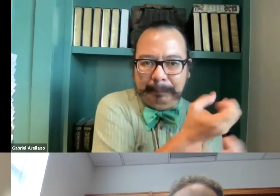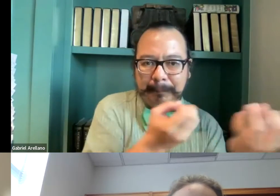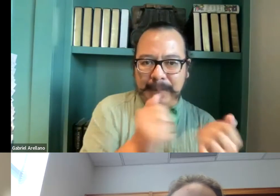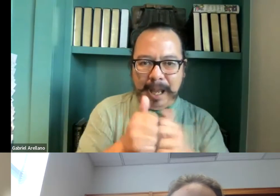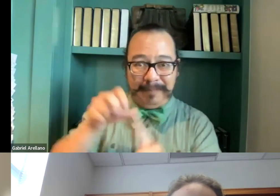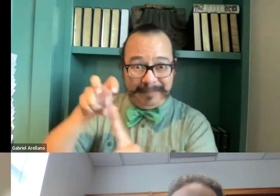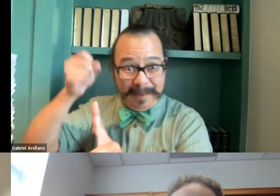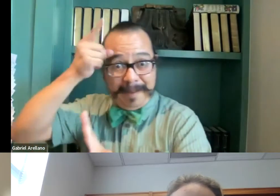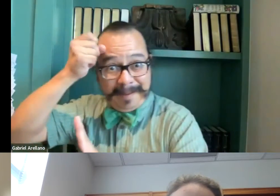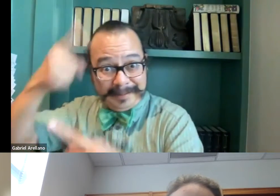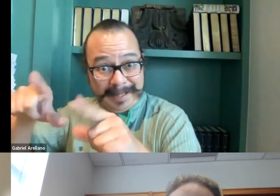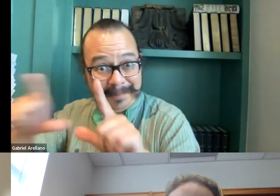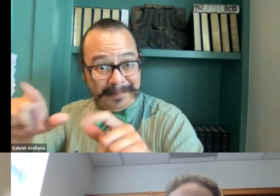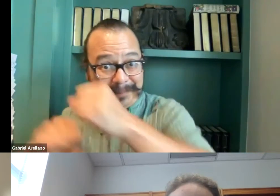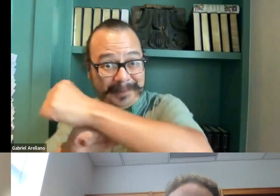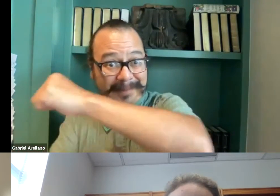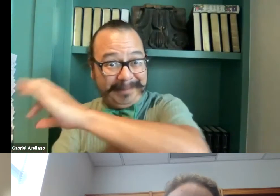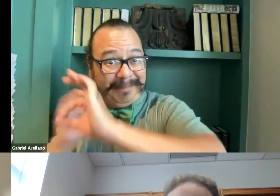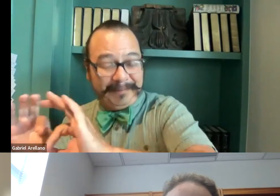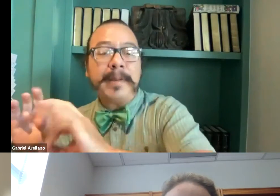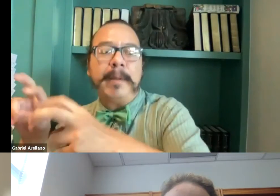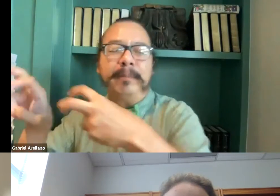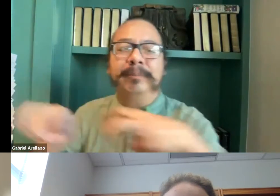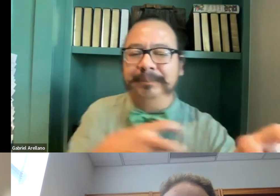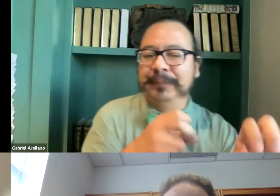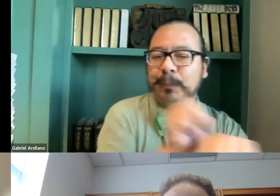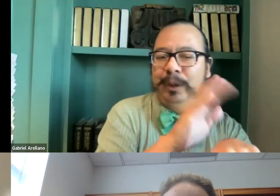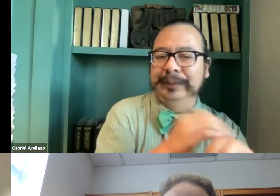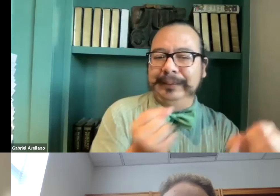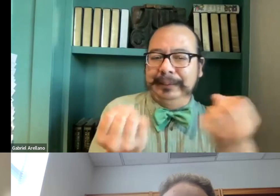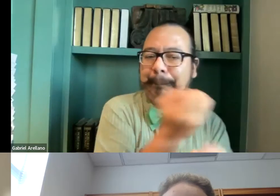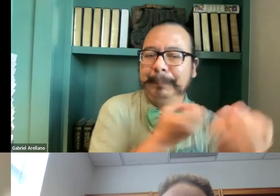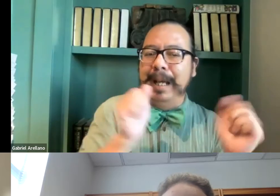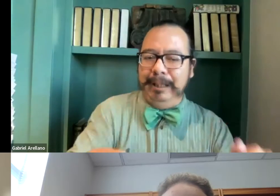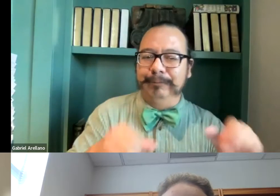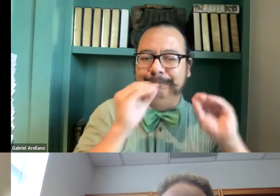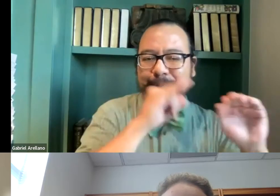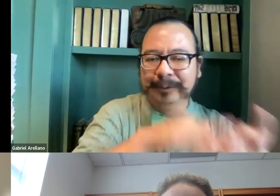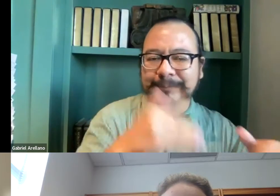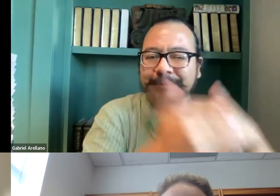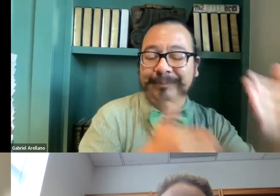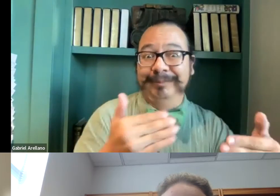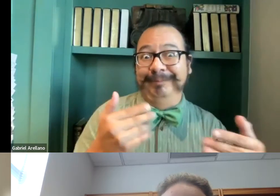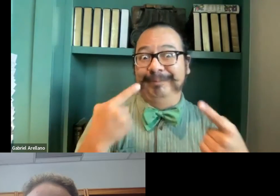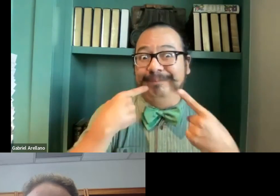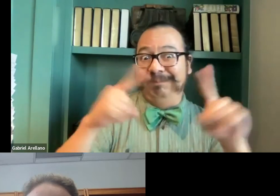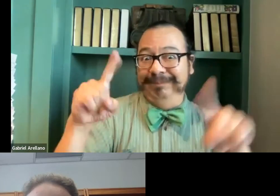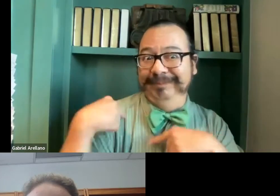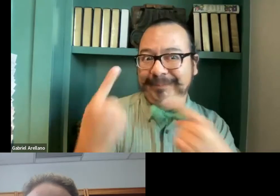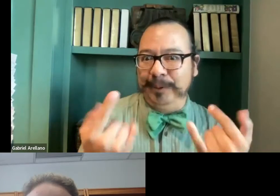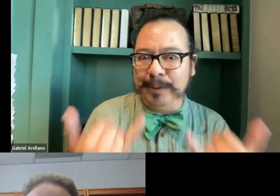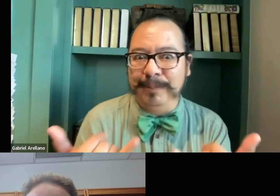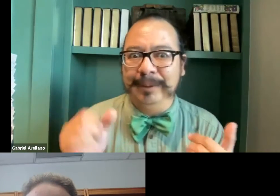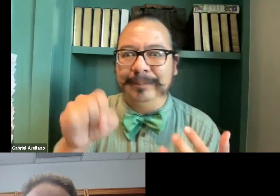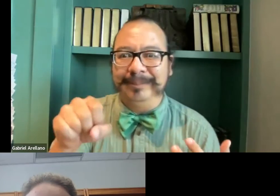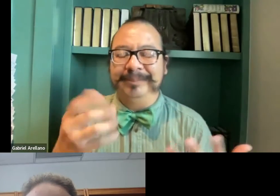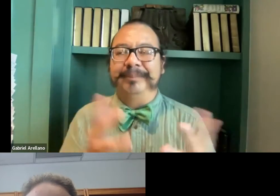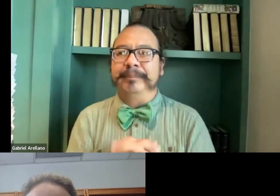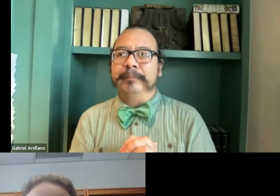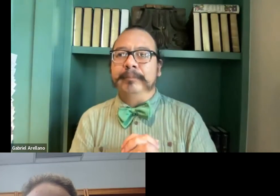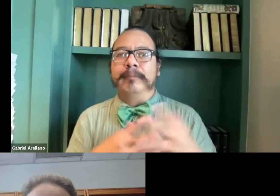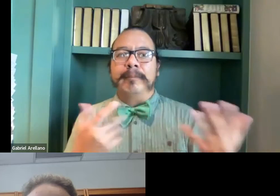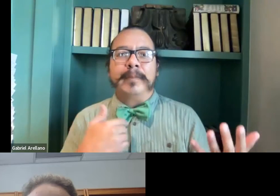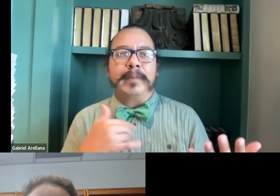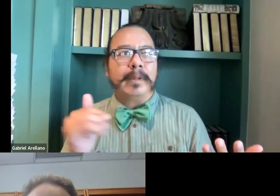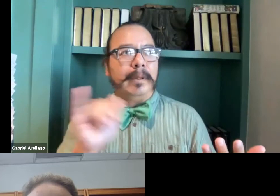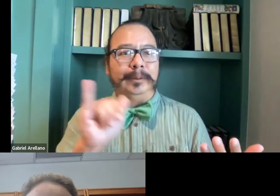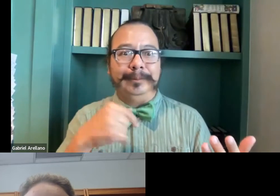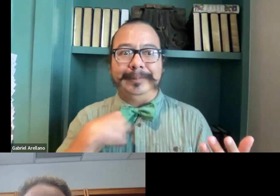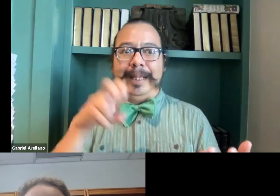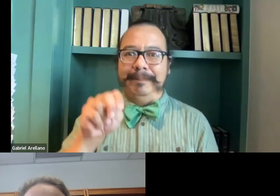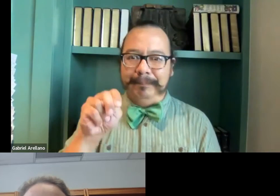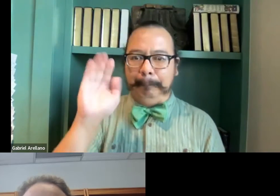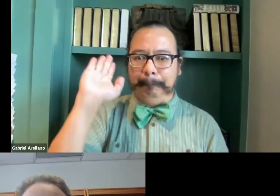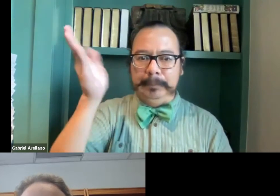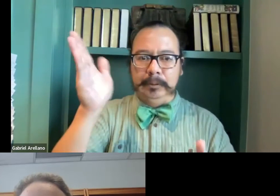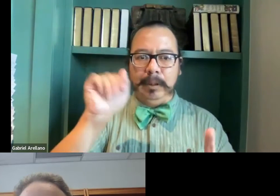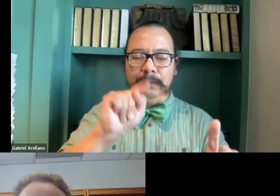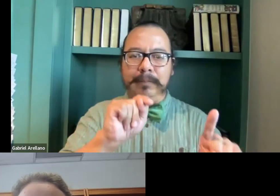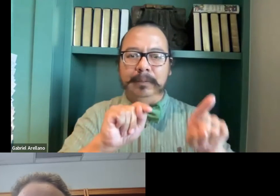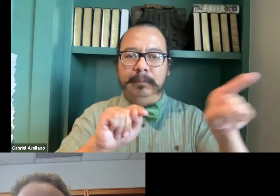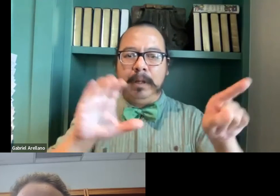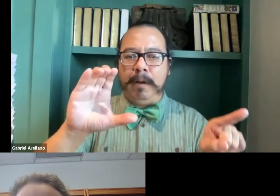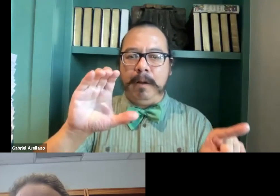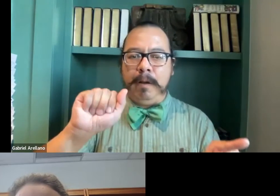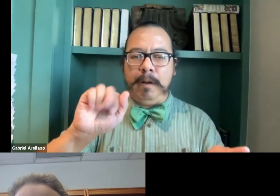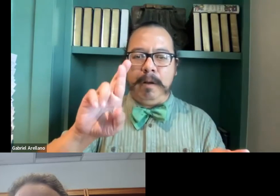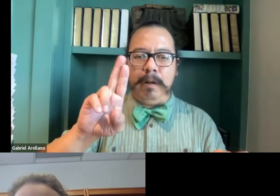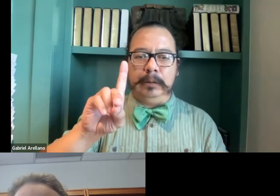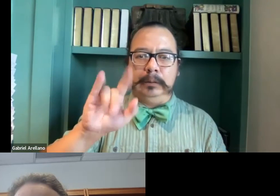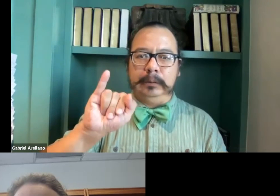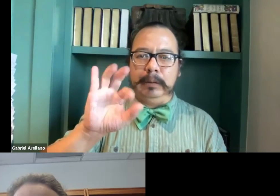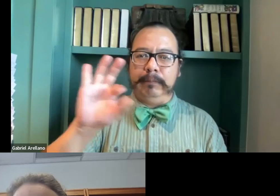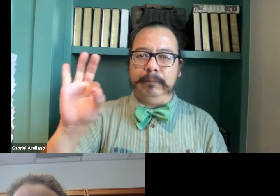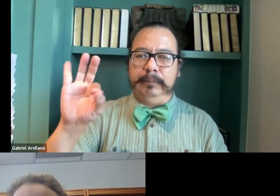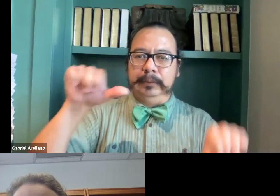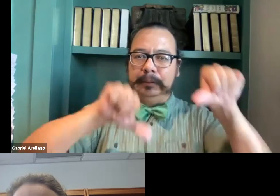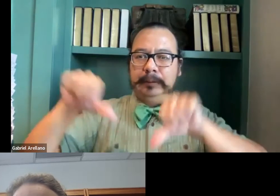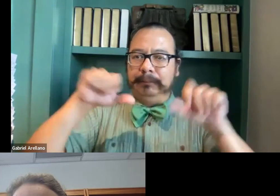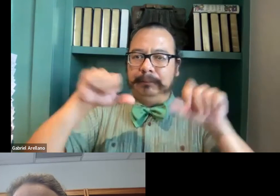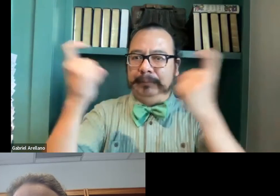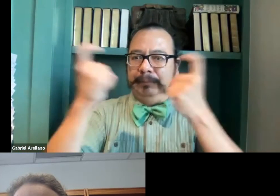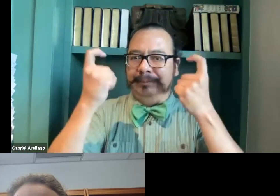Sign Language Interpreter | Paola Morales del Castillo, they: But the obvious answer is always is having direct communication to uh the material uh in sign language. So that has been an effective way to have uh stem outreach that students through Lsm